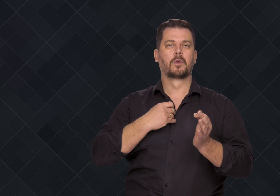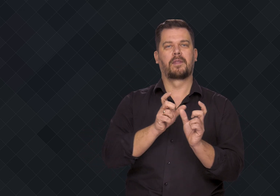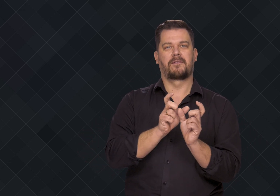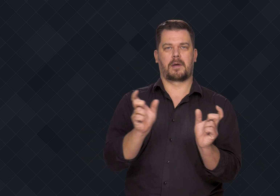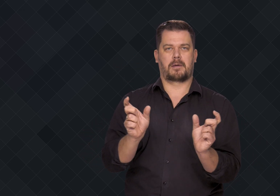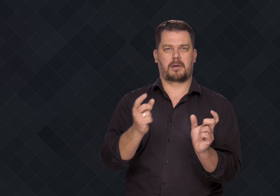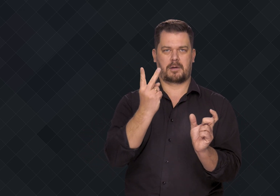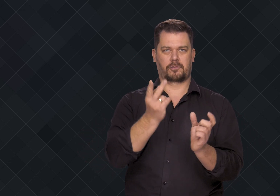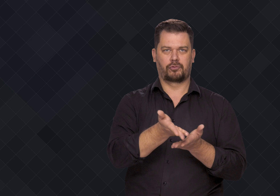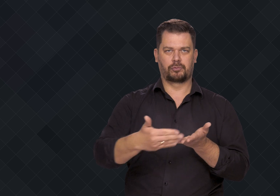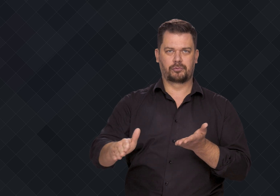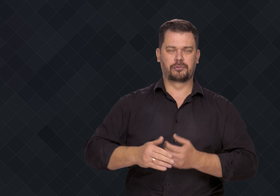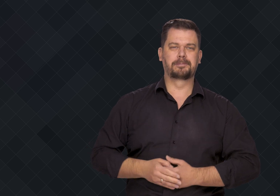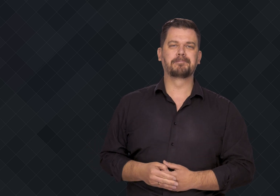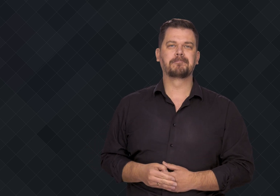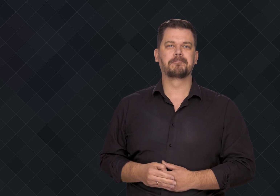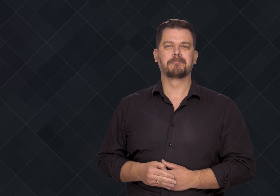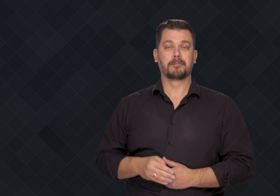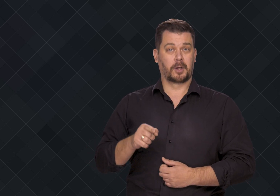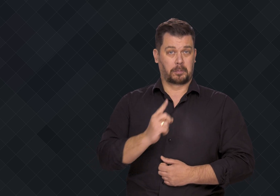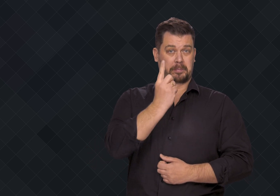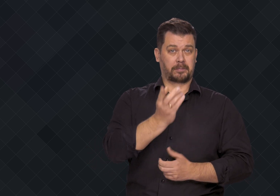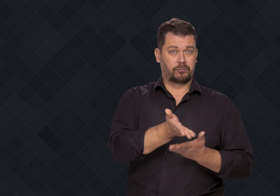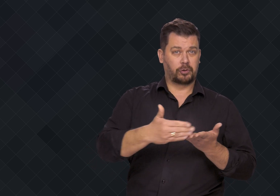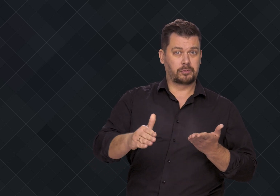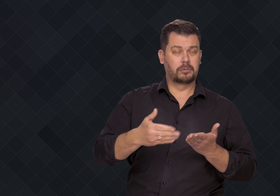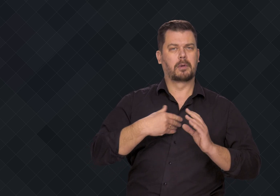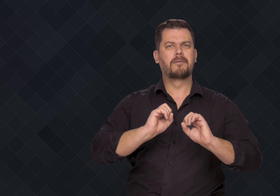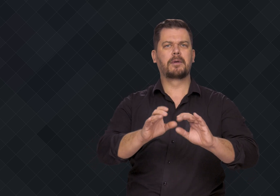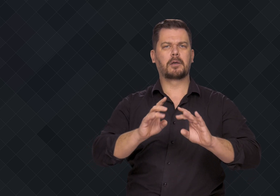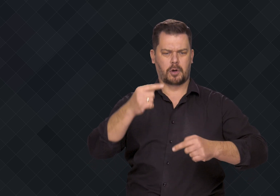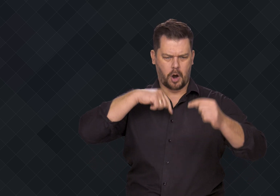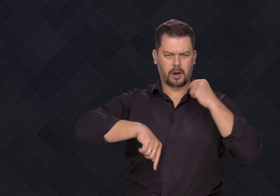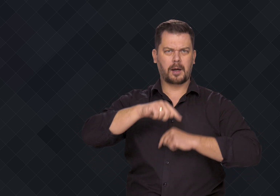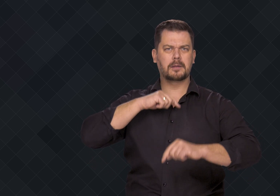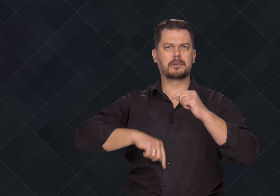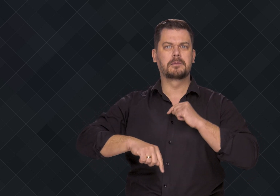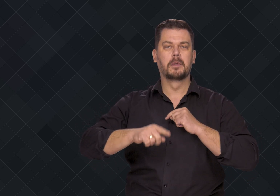we divided this film into two parts. In this part, you'll learn what happens to the human body,